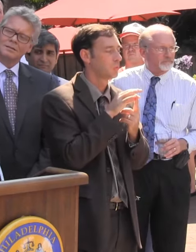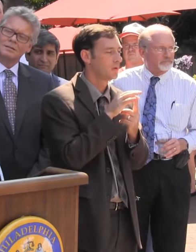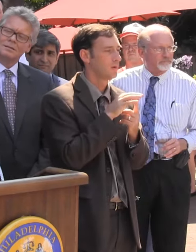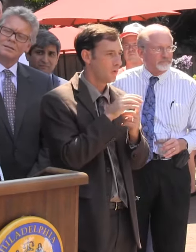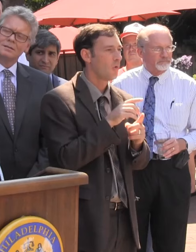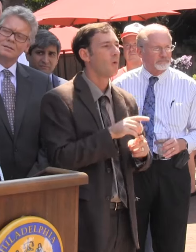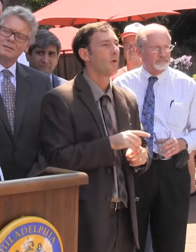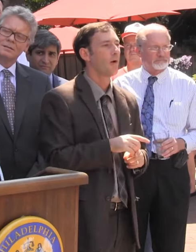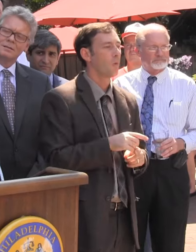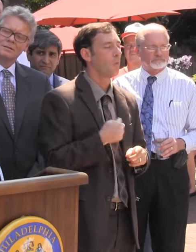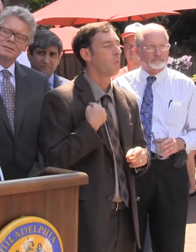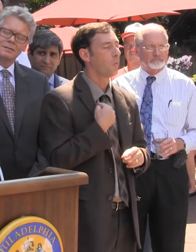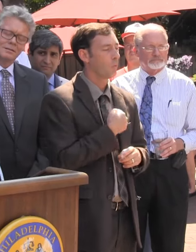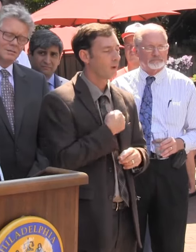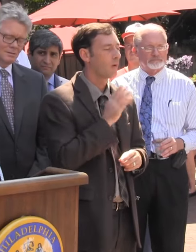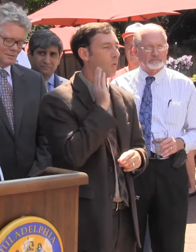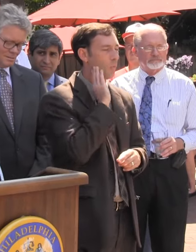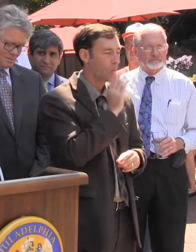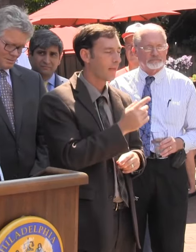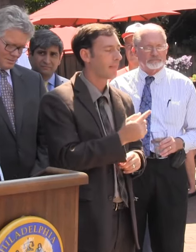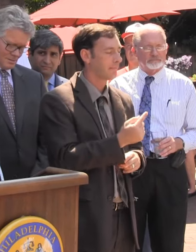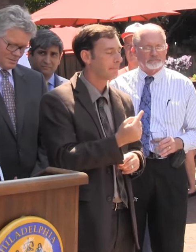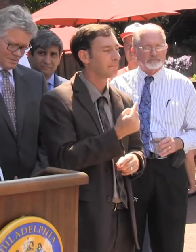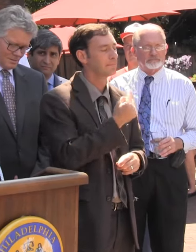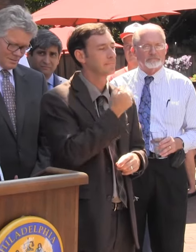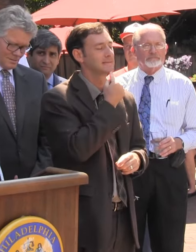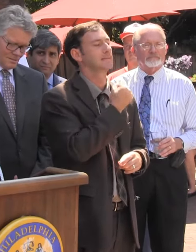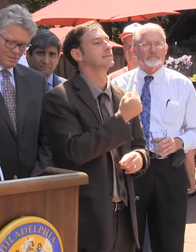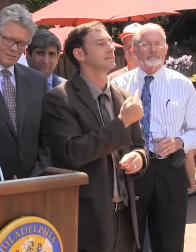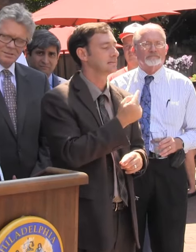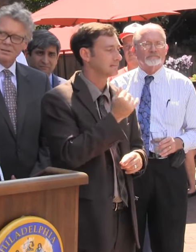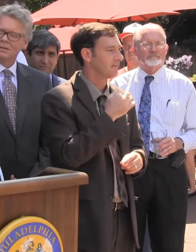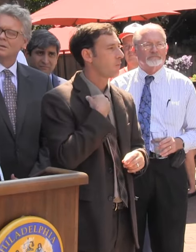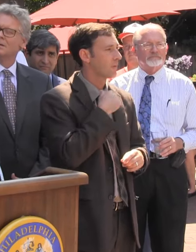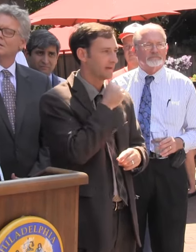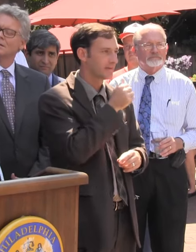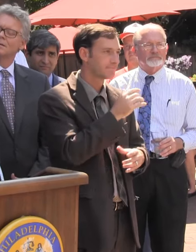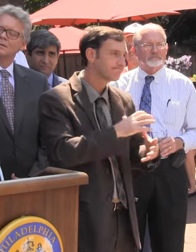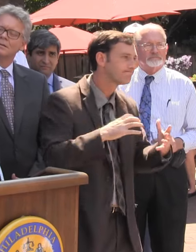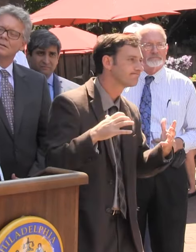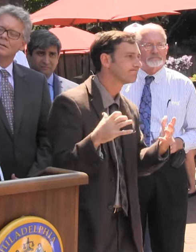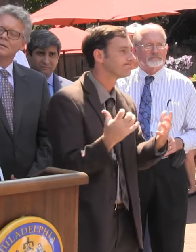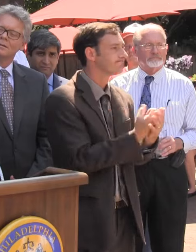would be remiss, we would really miss out if we didn't seize the moment, not just as